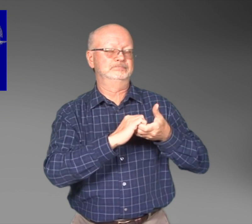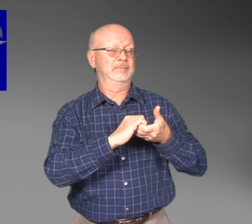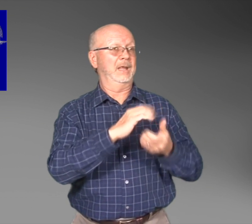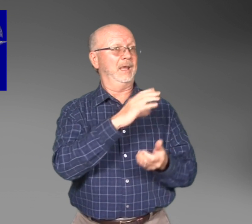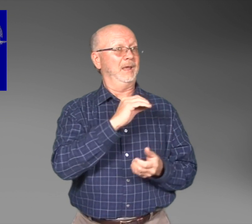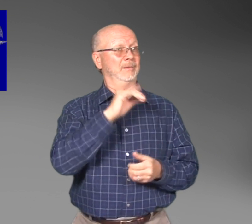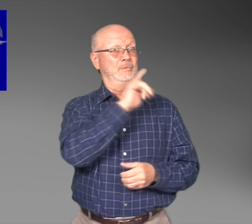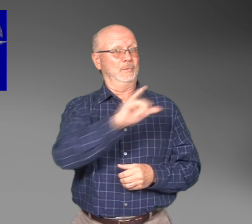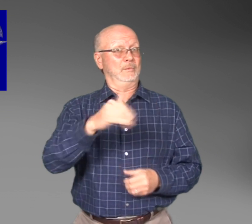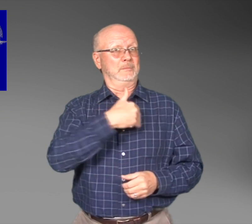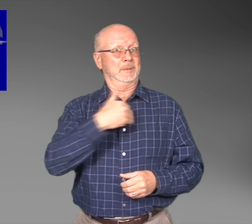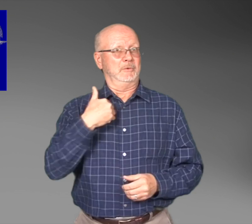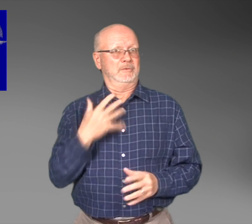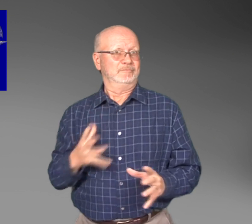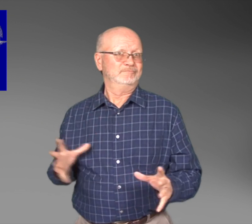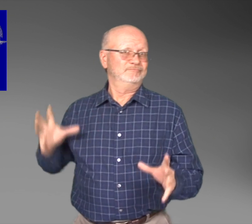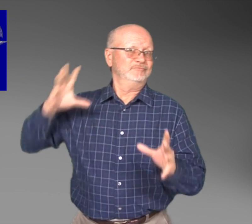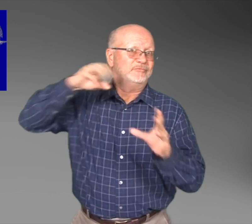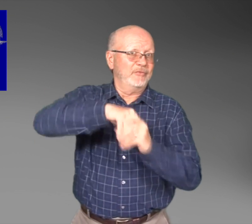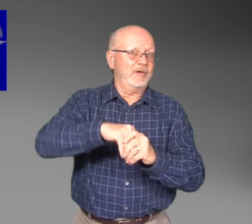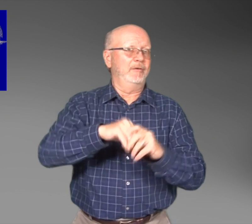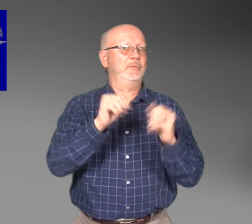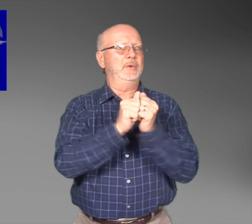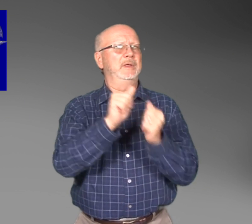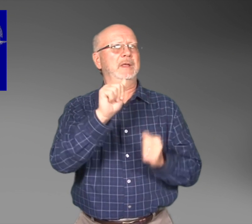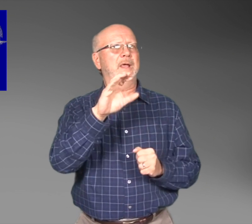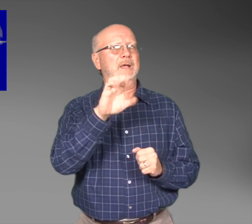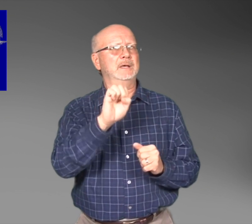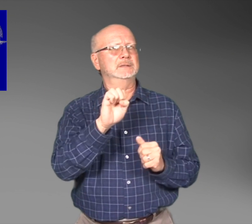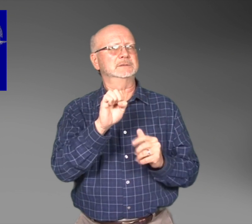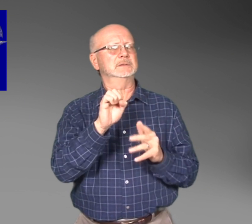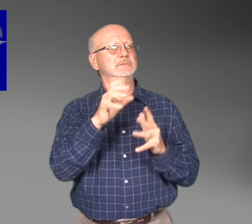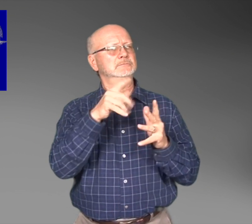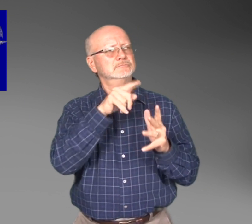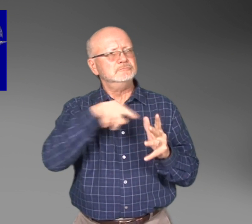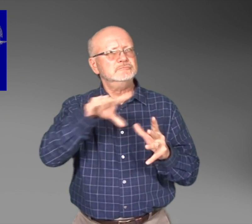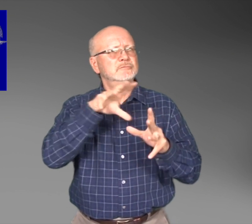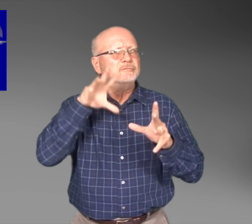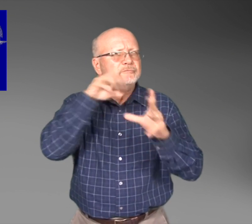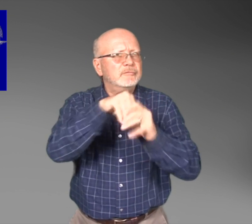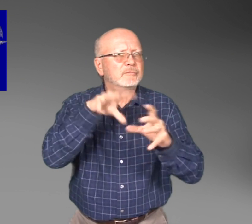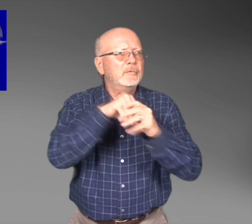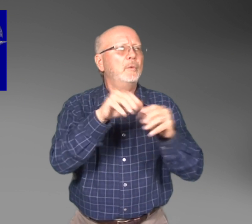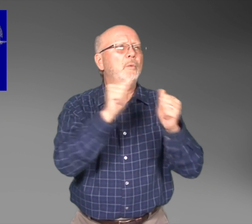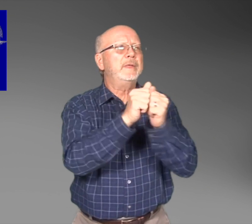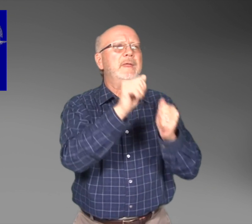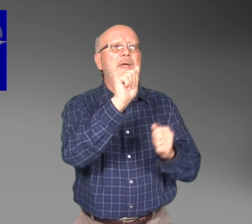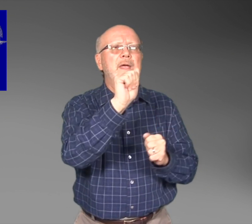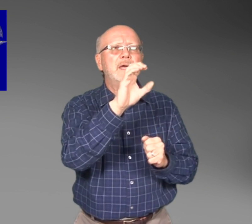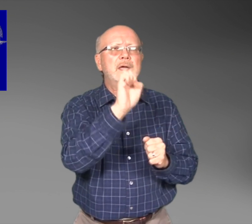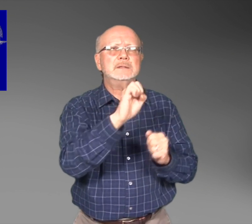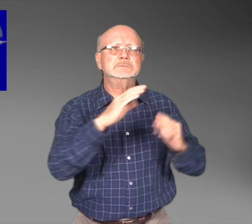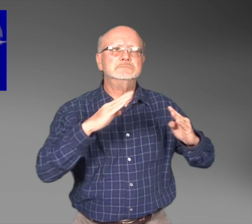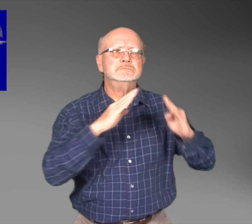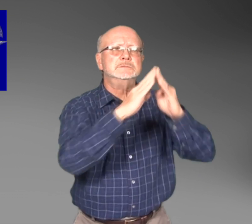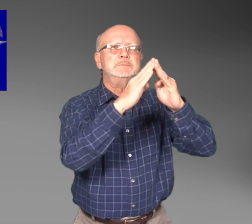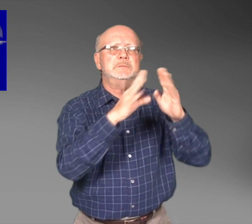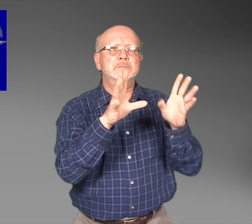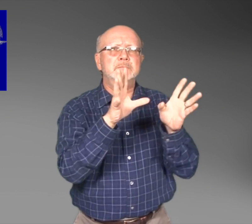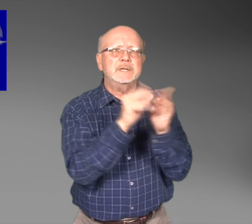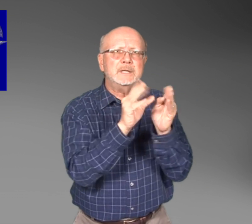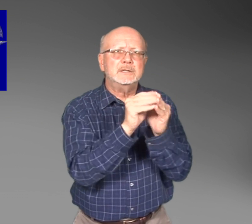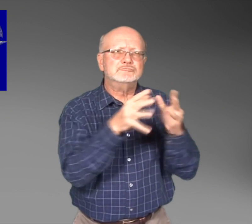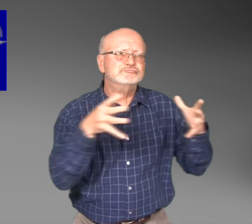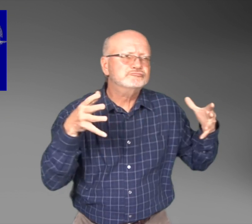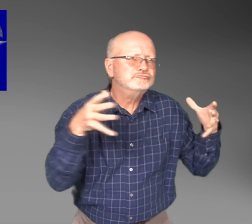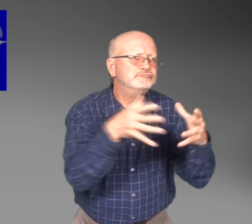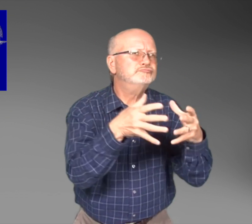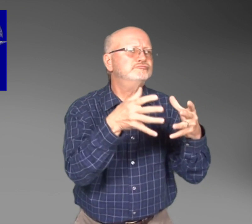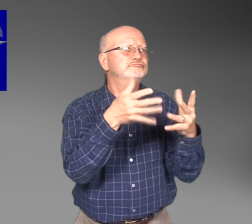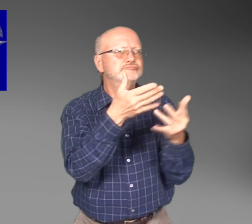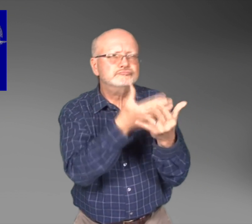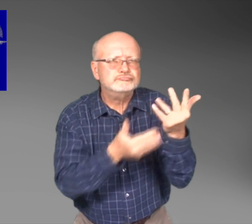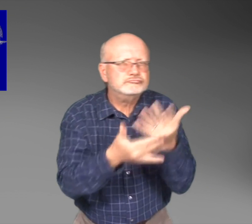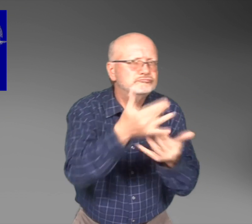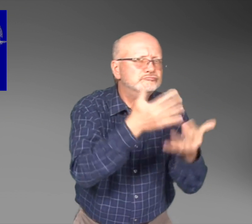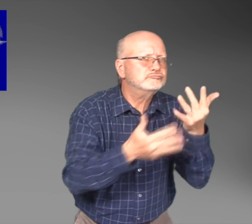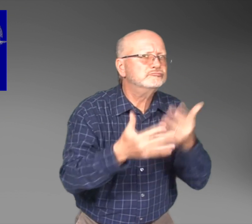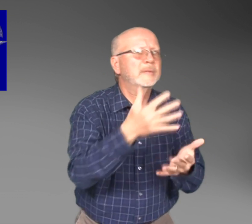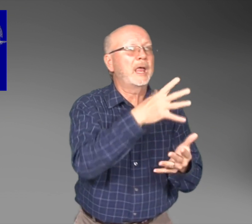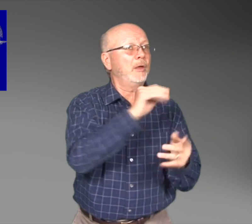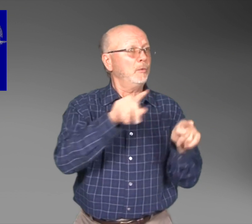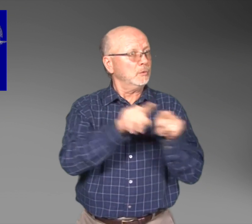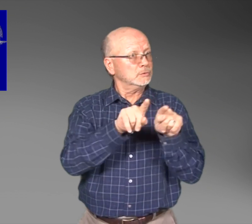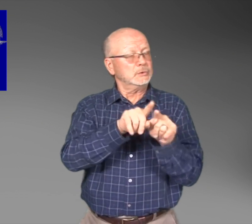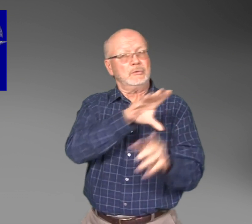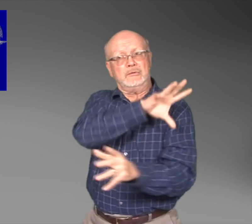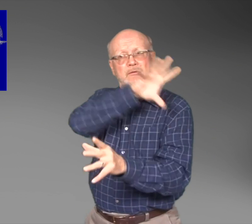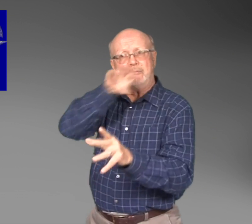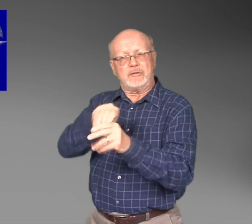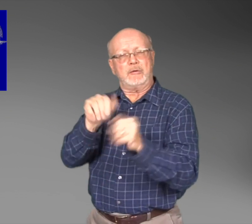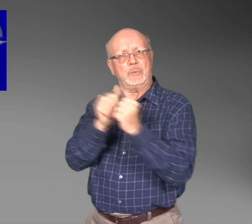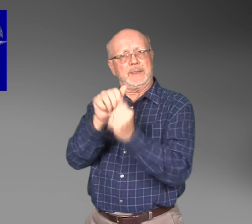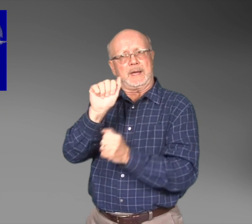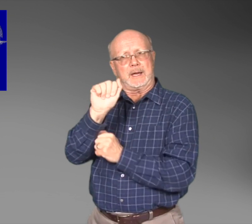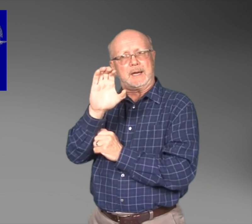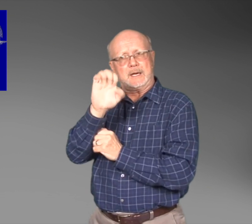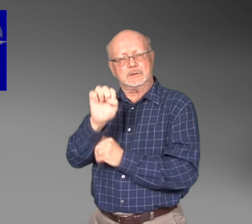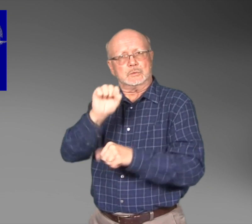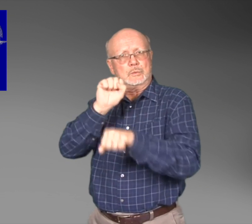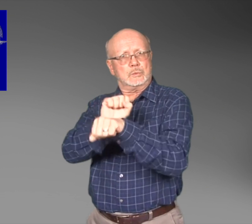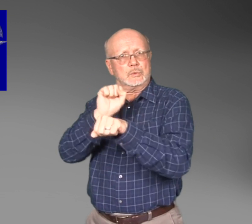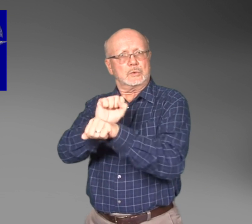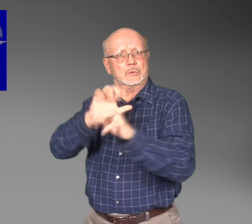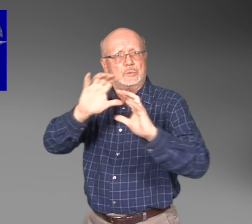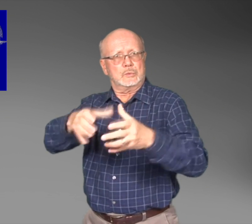summit meetings and also work group meetings.